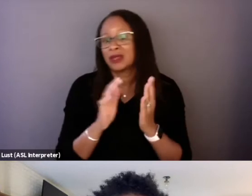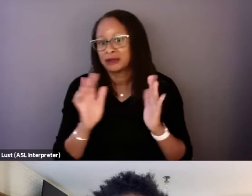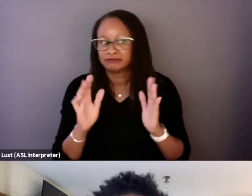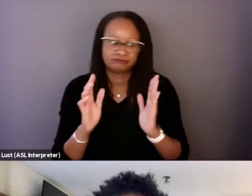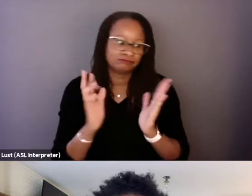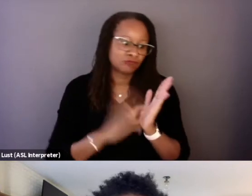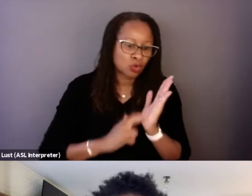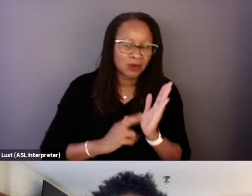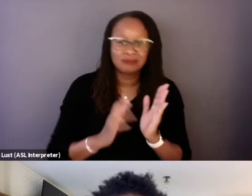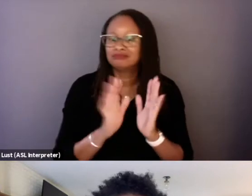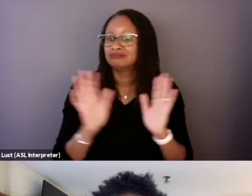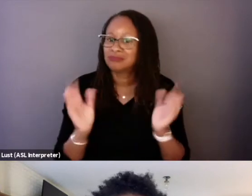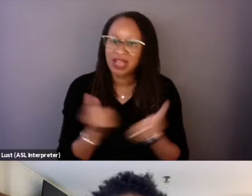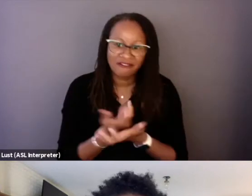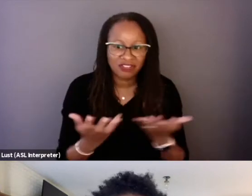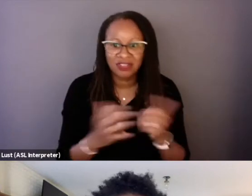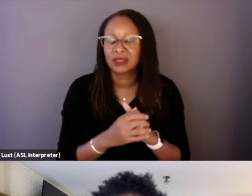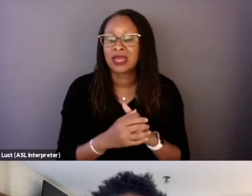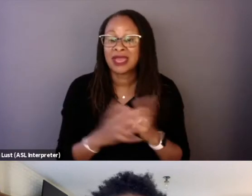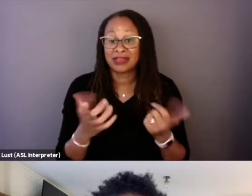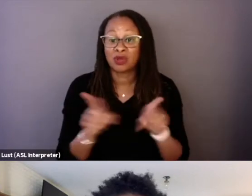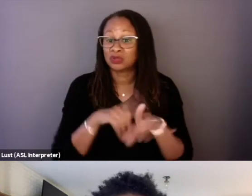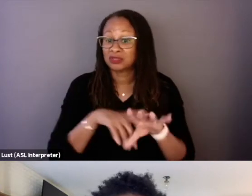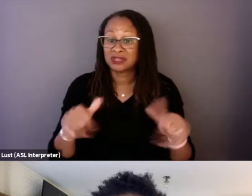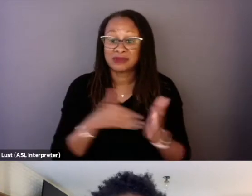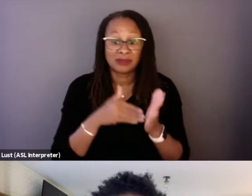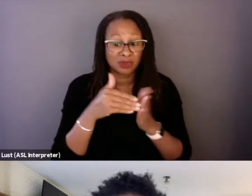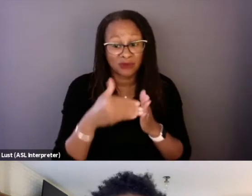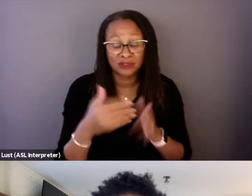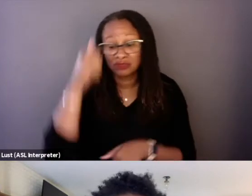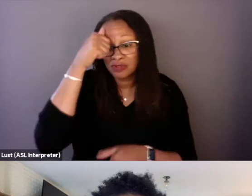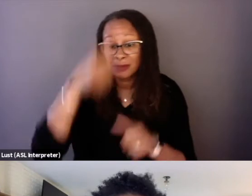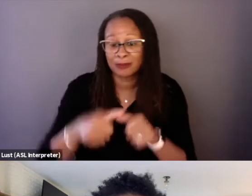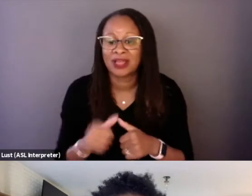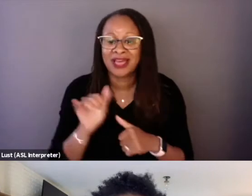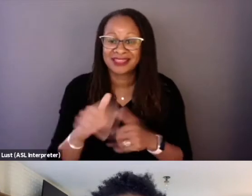while also taking into account that often these narratives, you know,